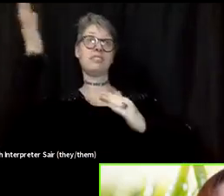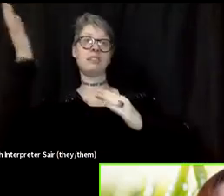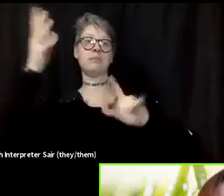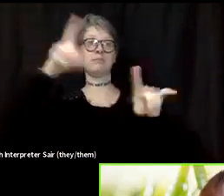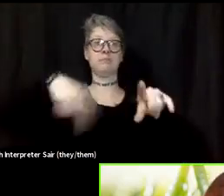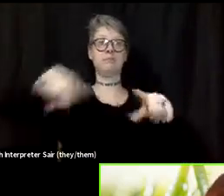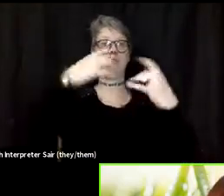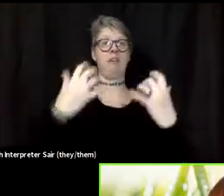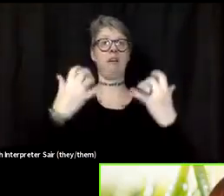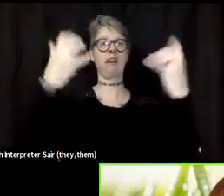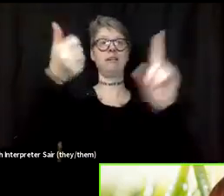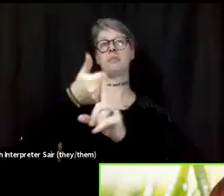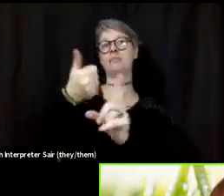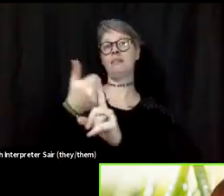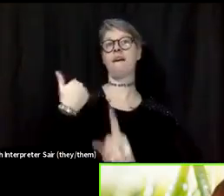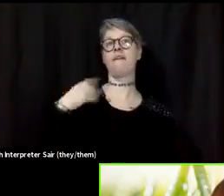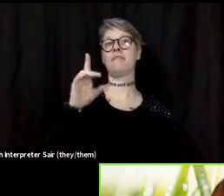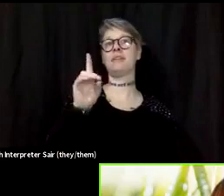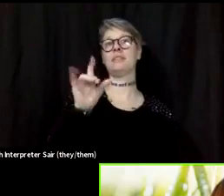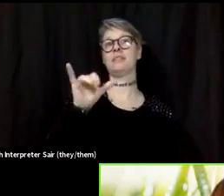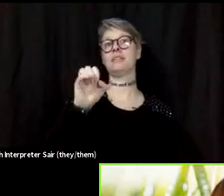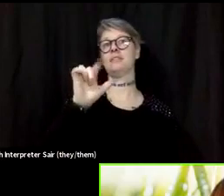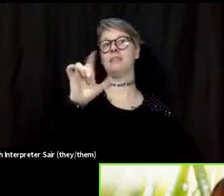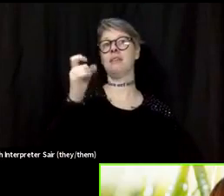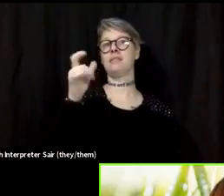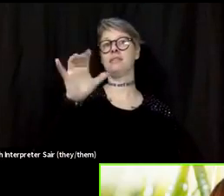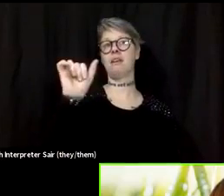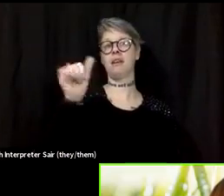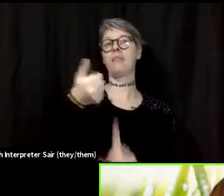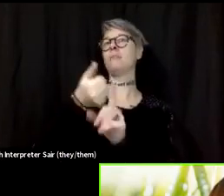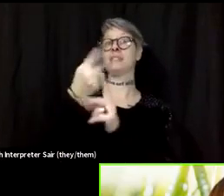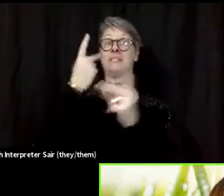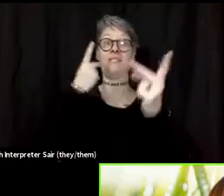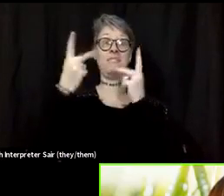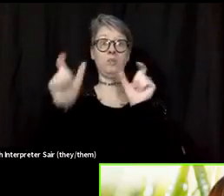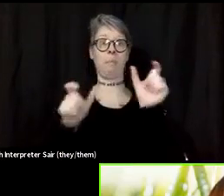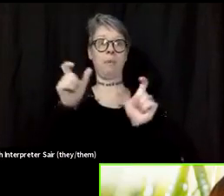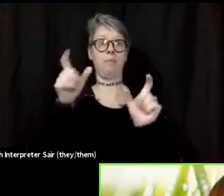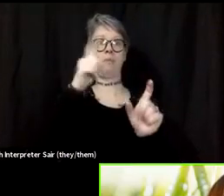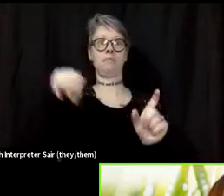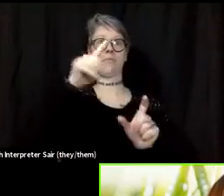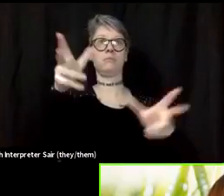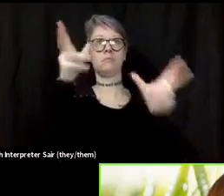ly present ly present to have dyslexia present to have dyslexia.